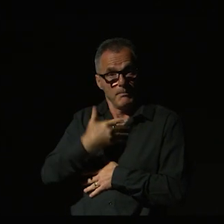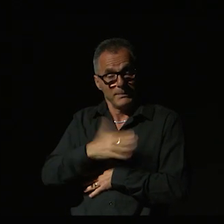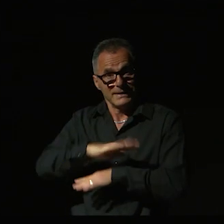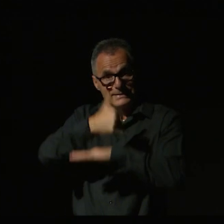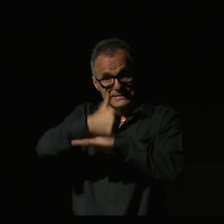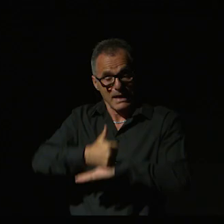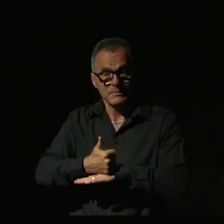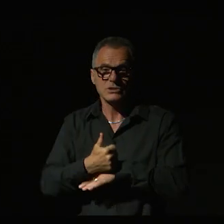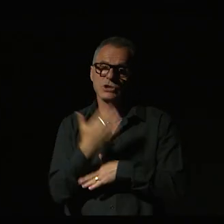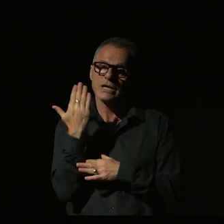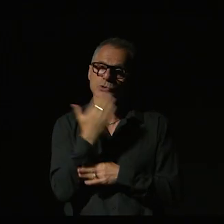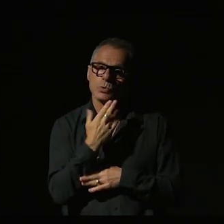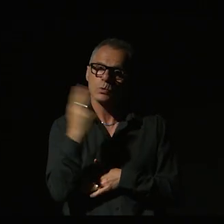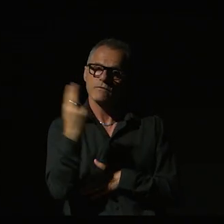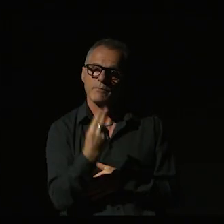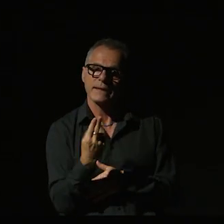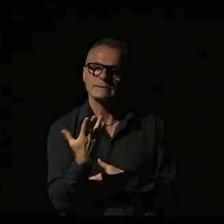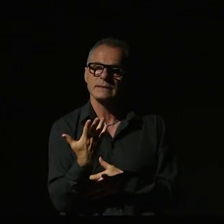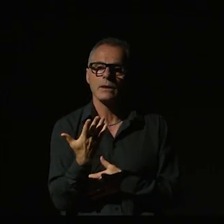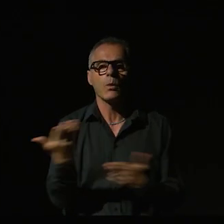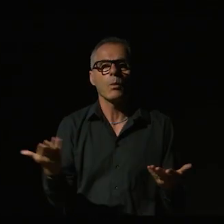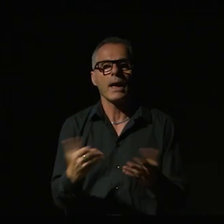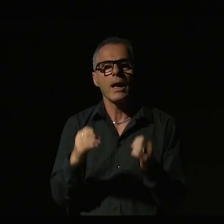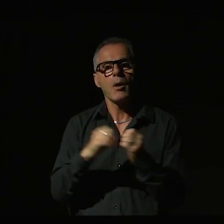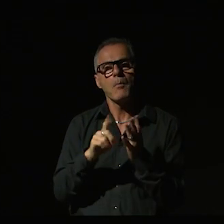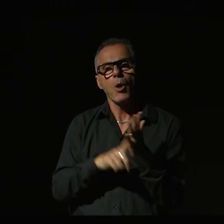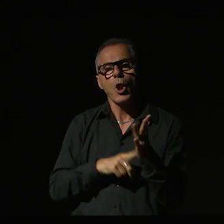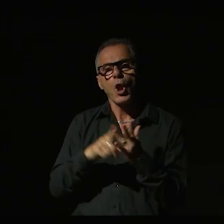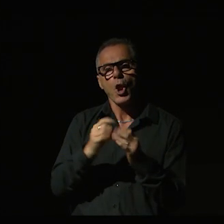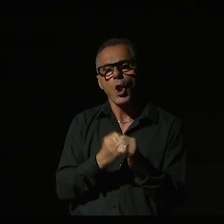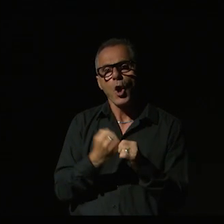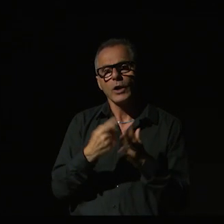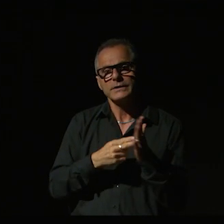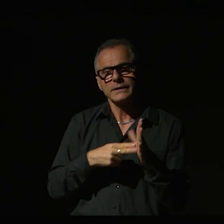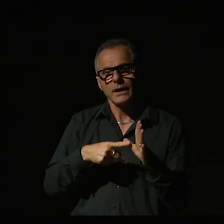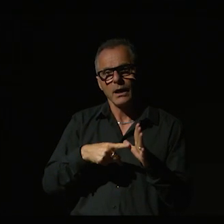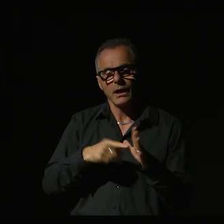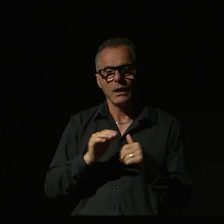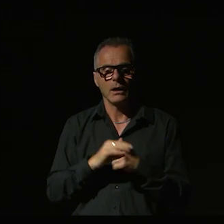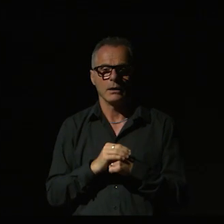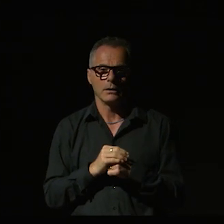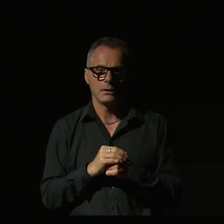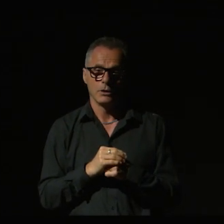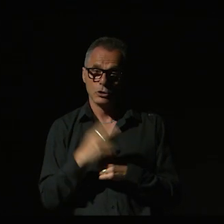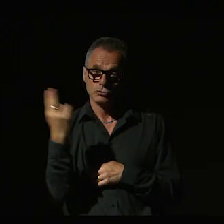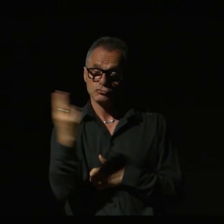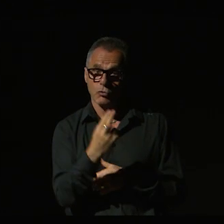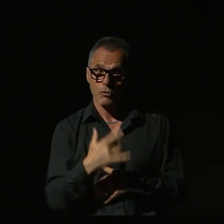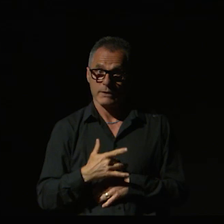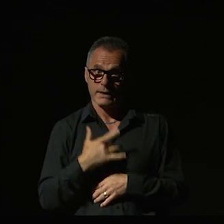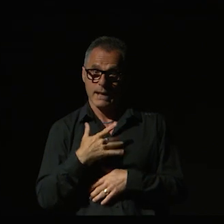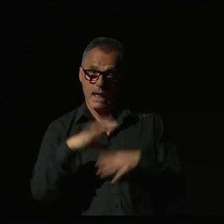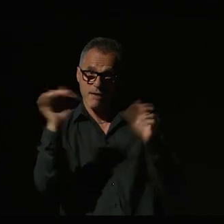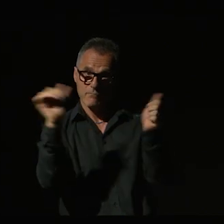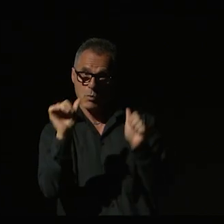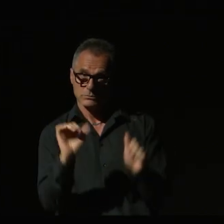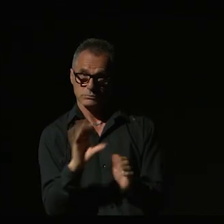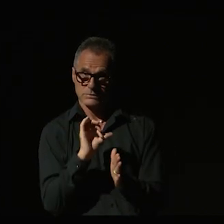of painting in their hometown in Bologna, where drawing of the life models, for example, was cultivated.